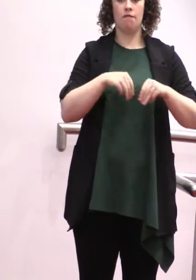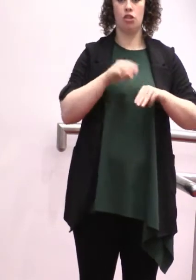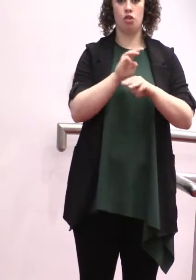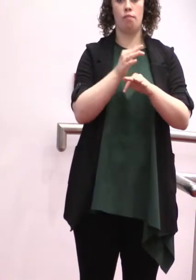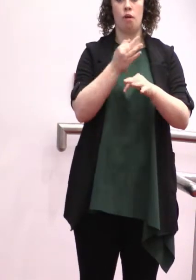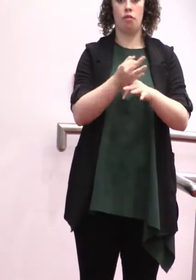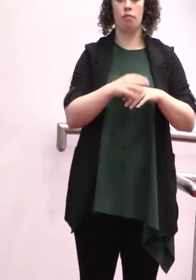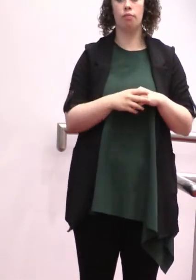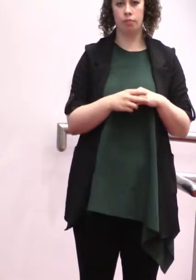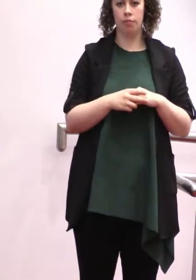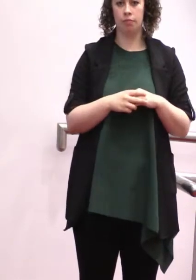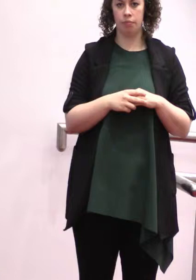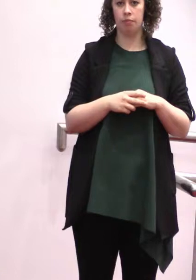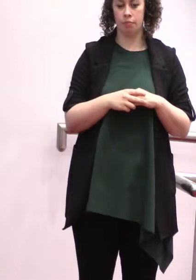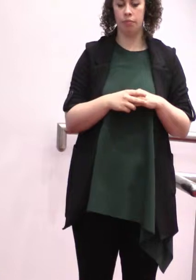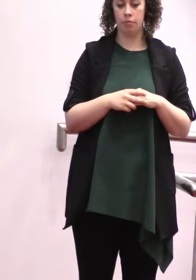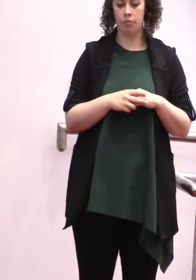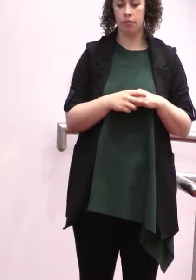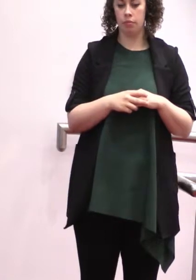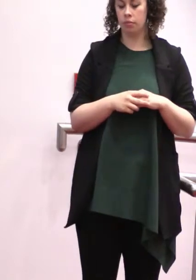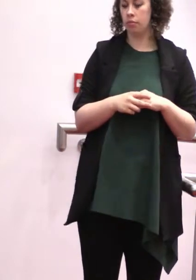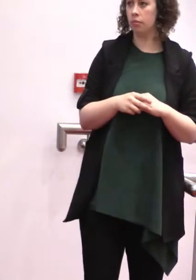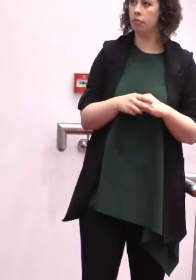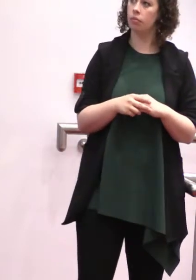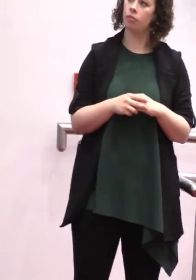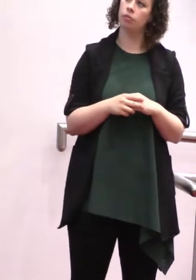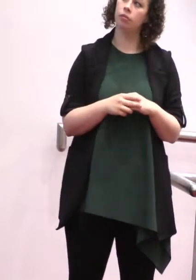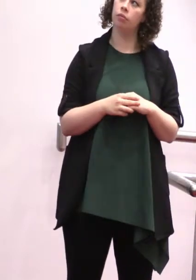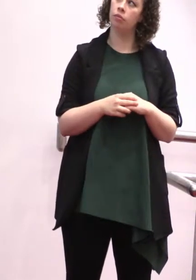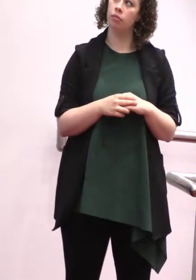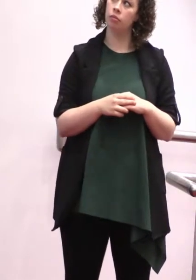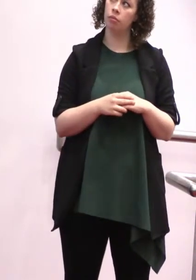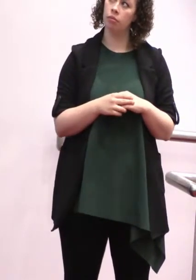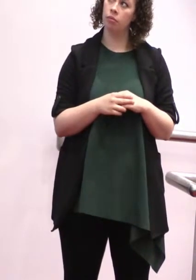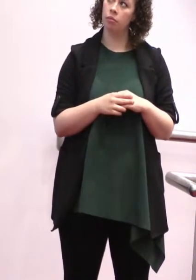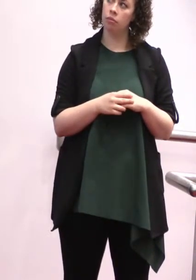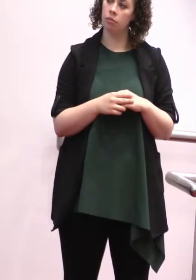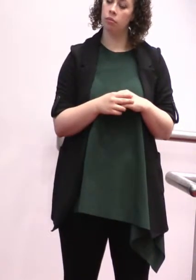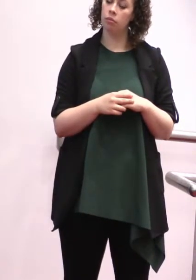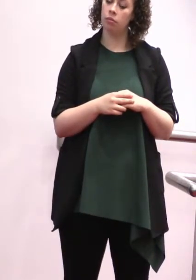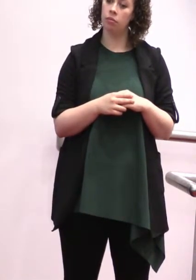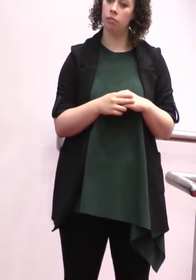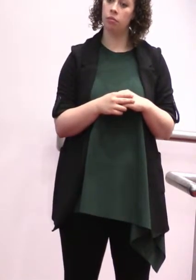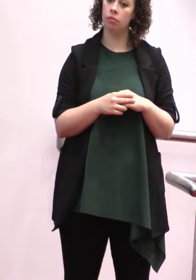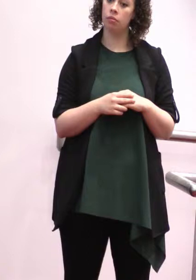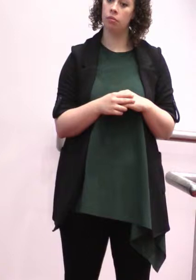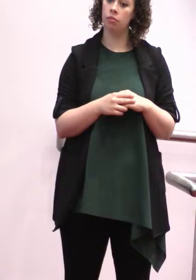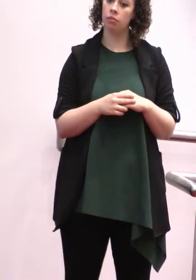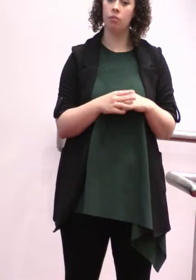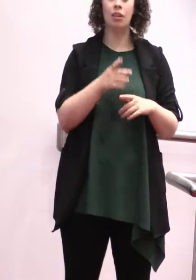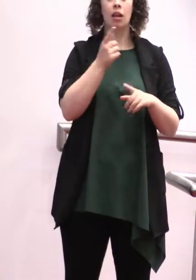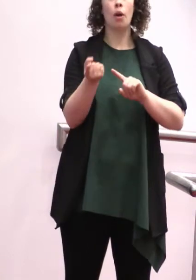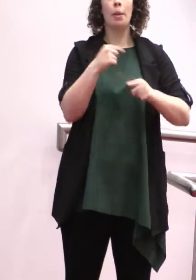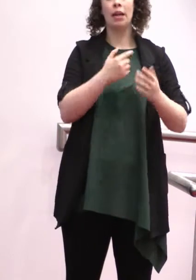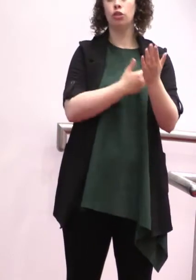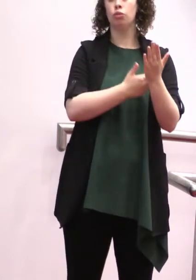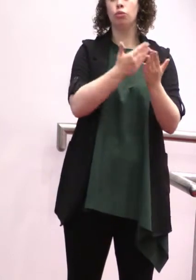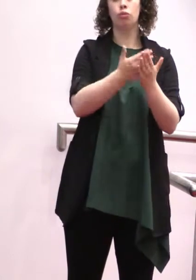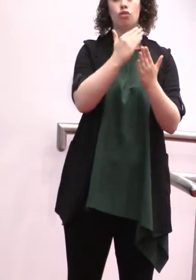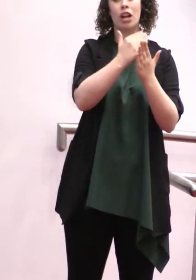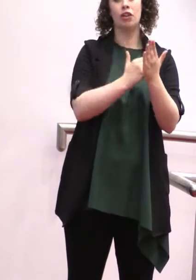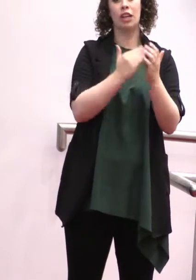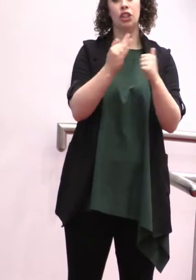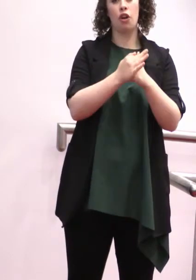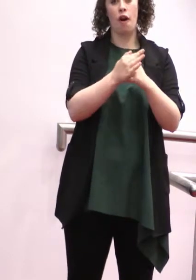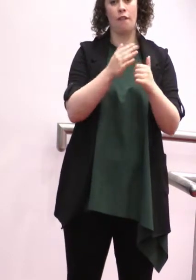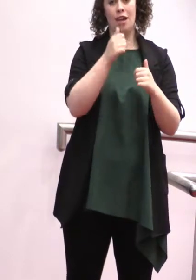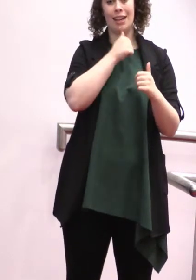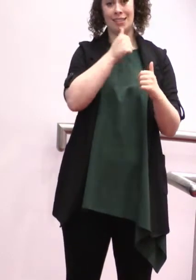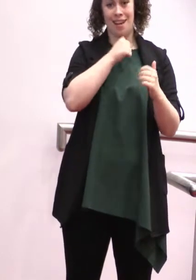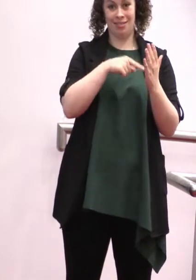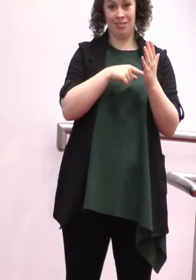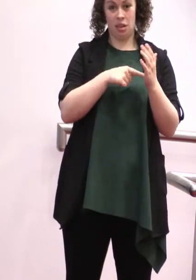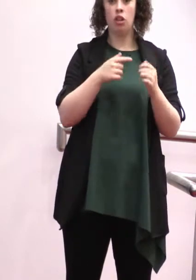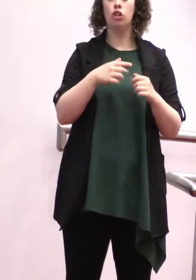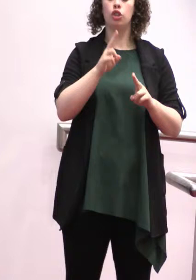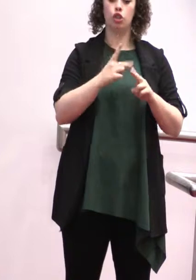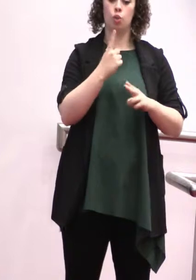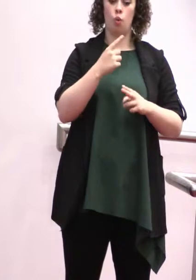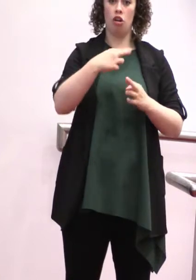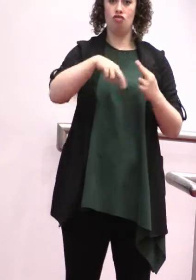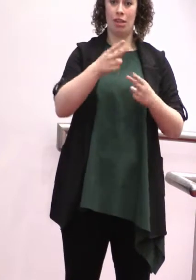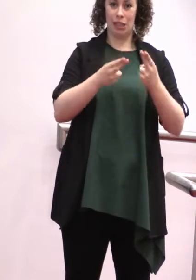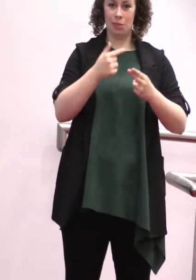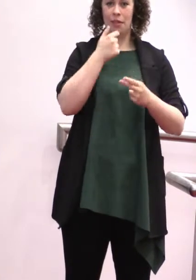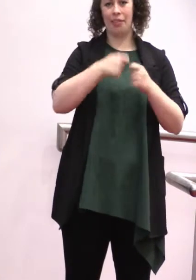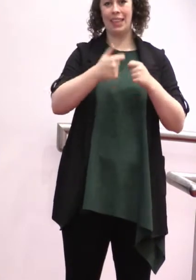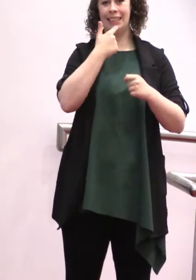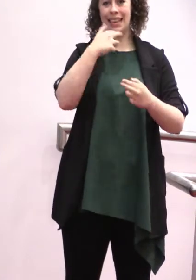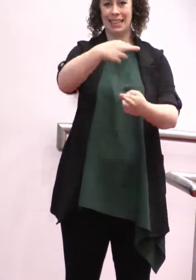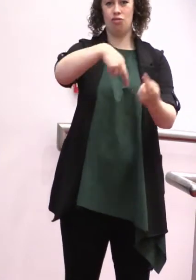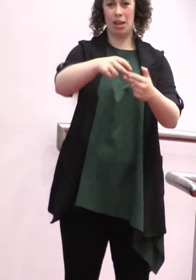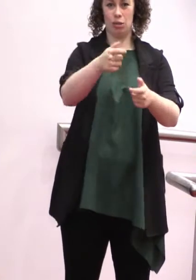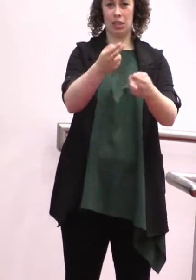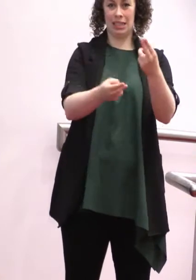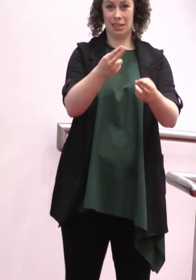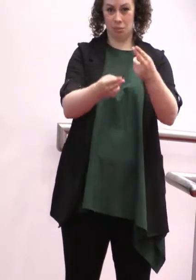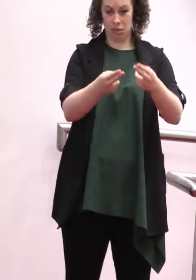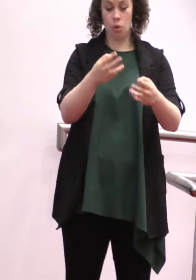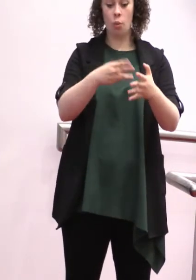you're supposed to go through further assessment.